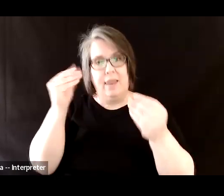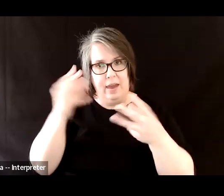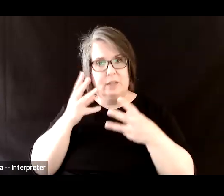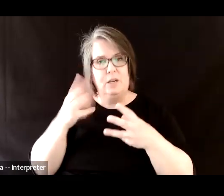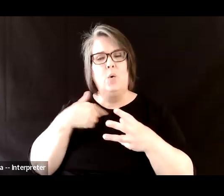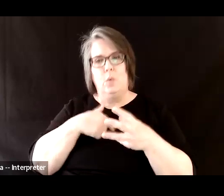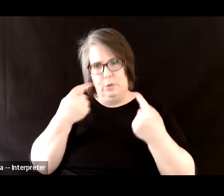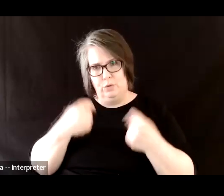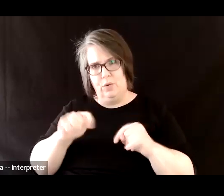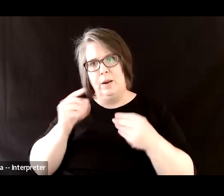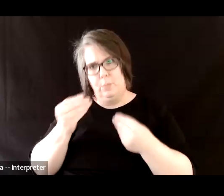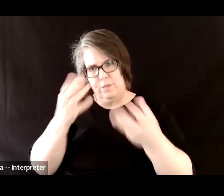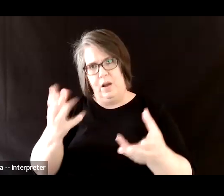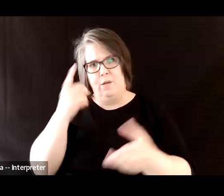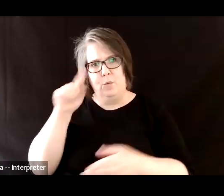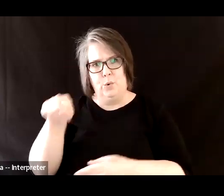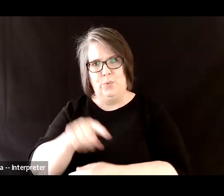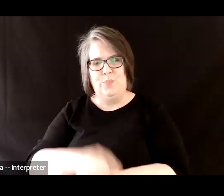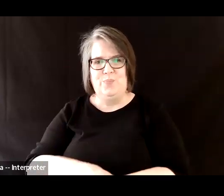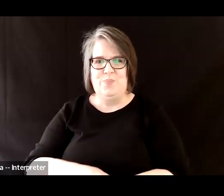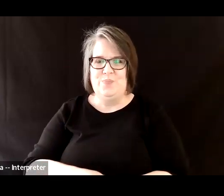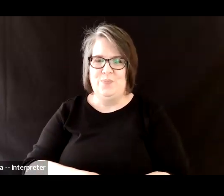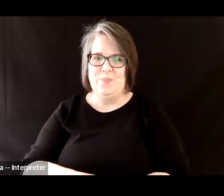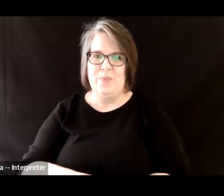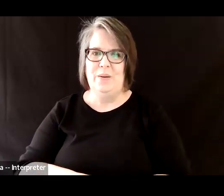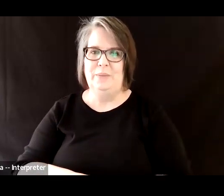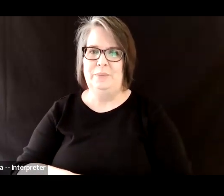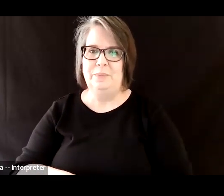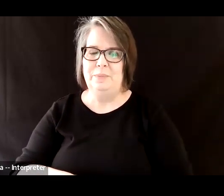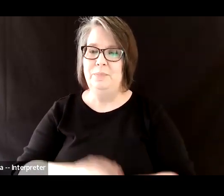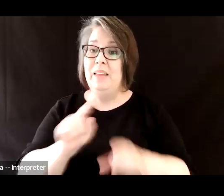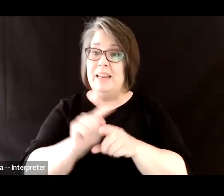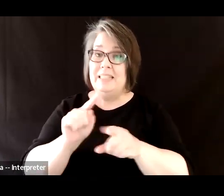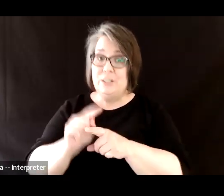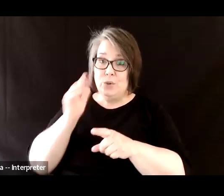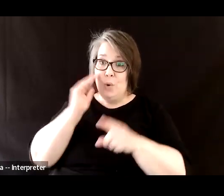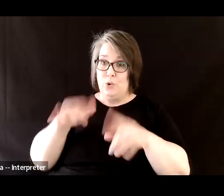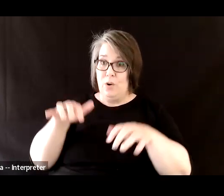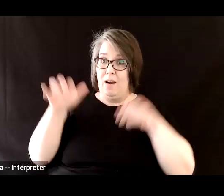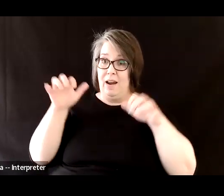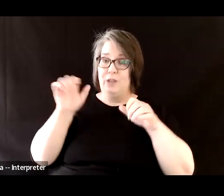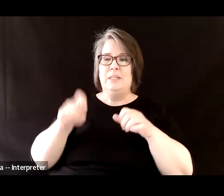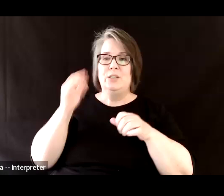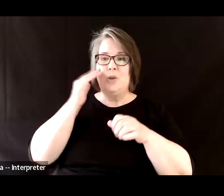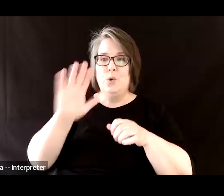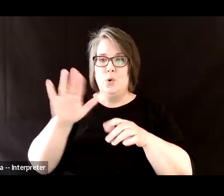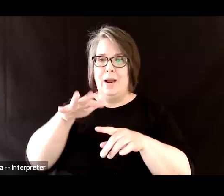for you. In addition to knowing your audience that you need to know your environment.